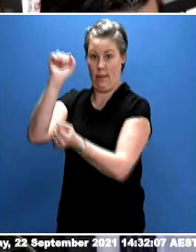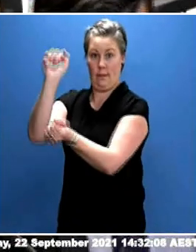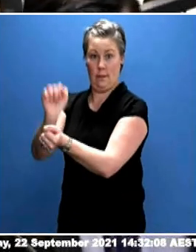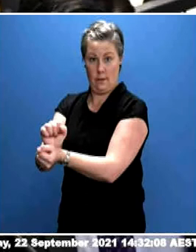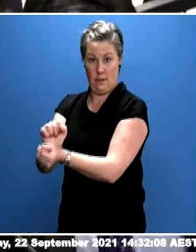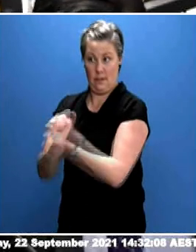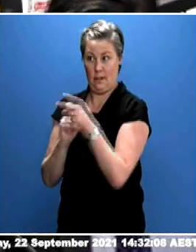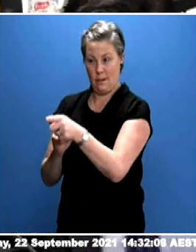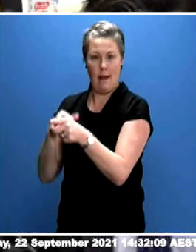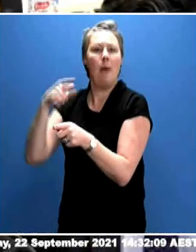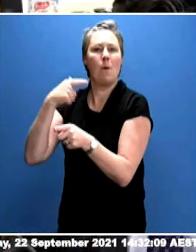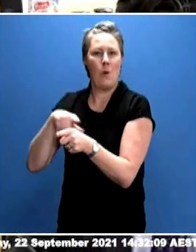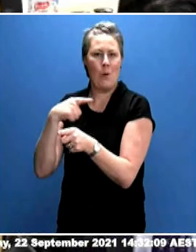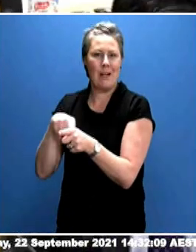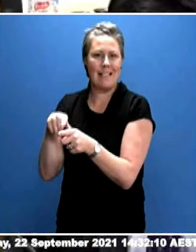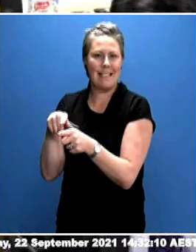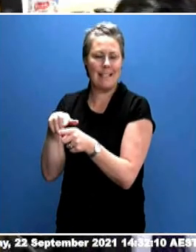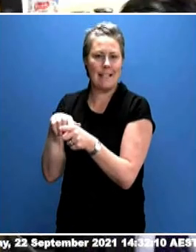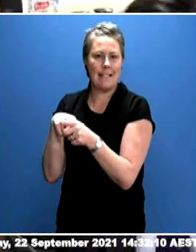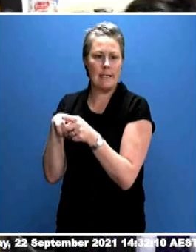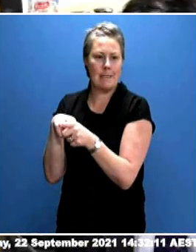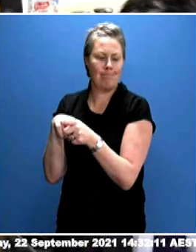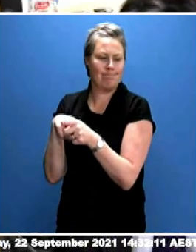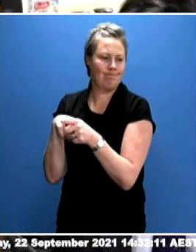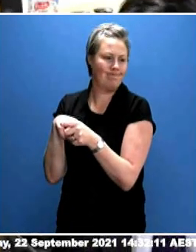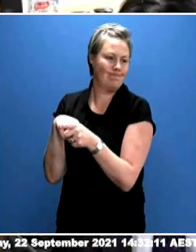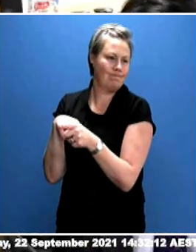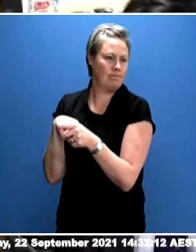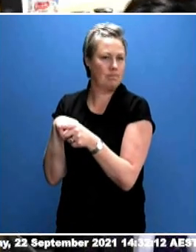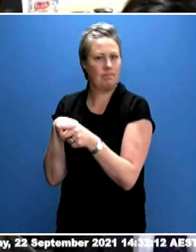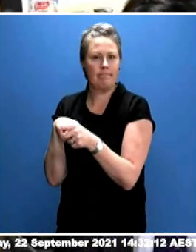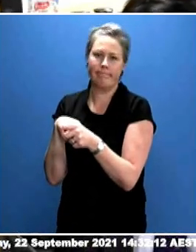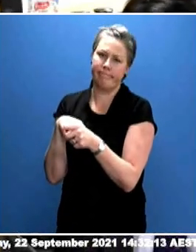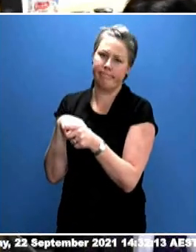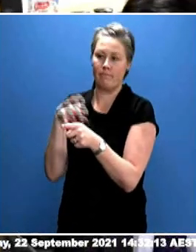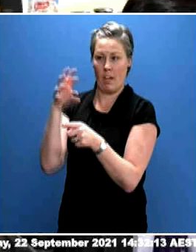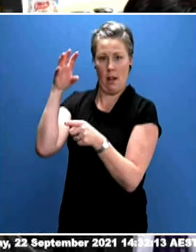they've committed or are alleged to have committed criminal offences.